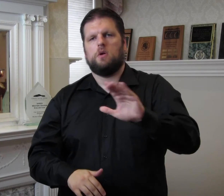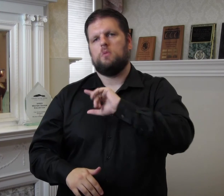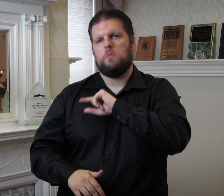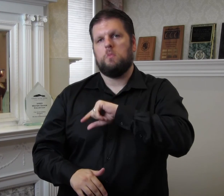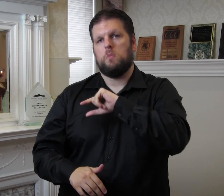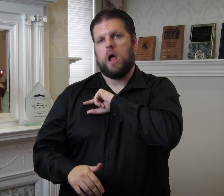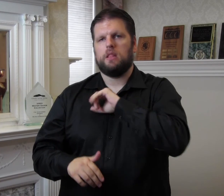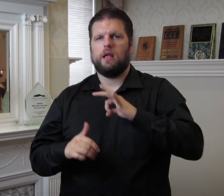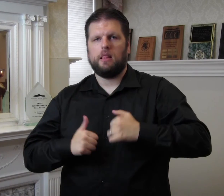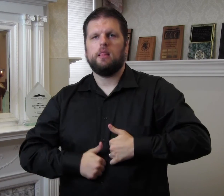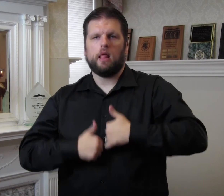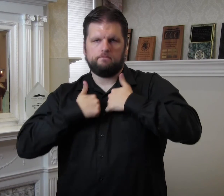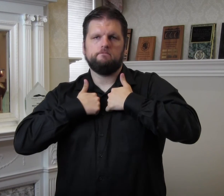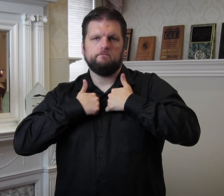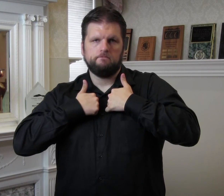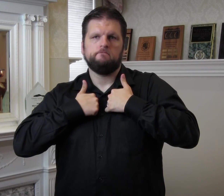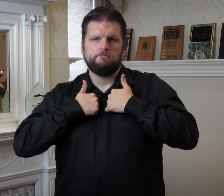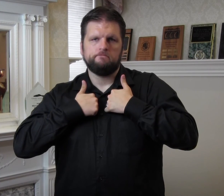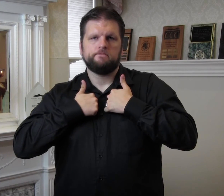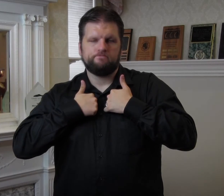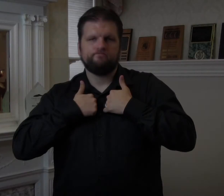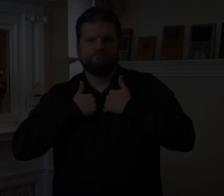to improve their quality of life.